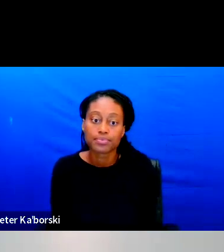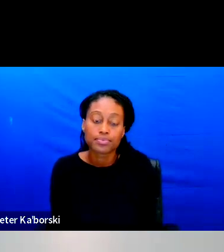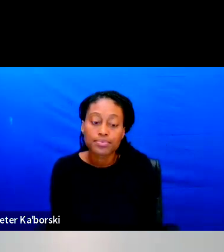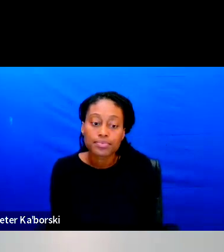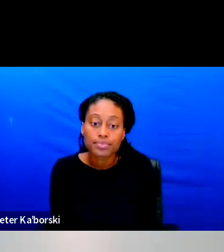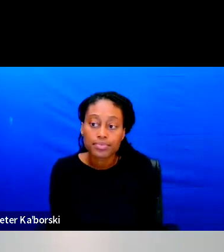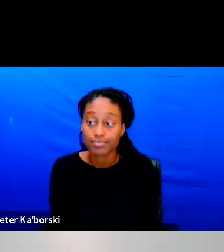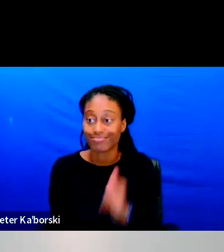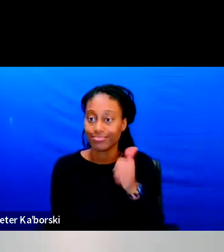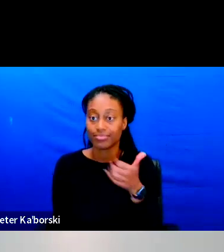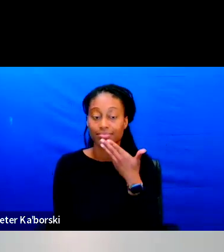Adam Ayers w/ APRIL: Great thanks for sharing Selina.